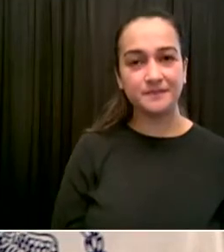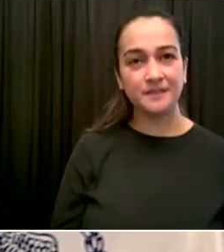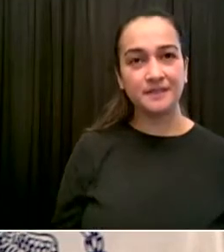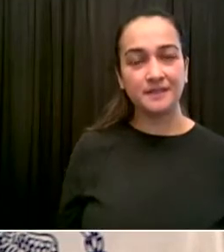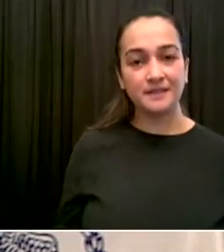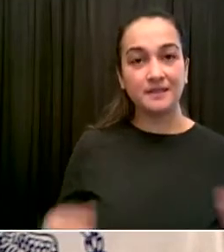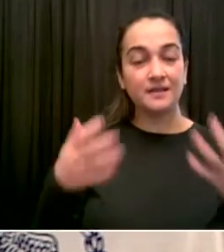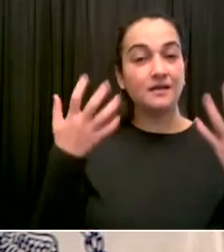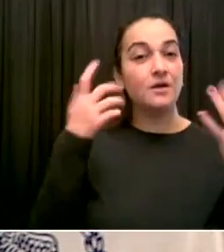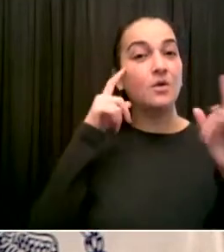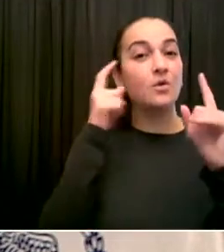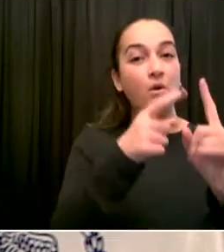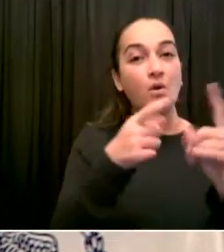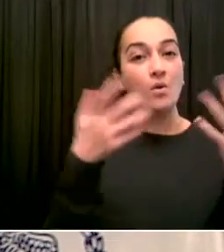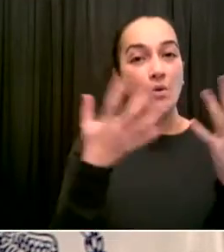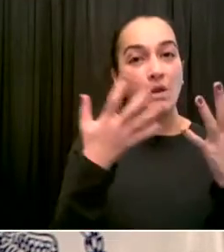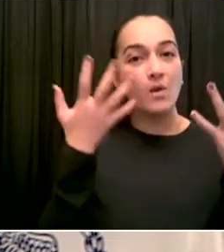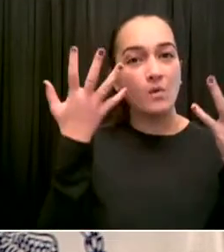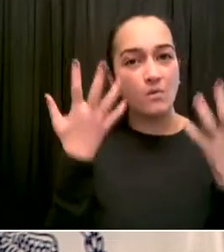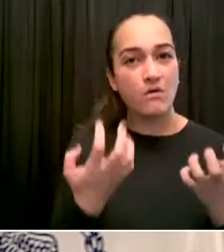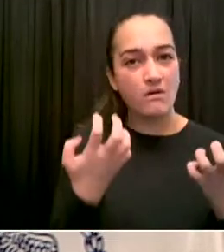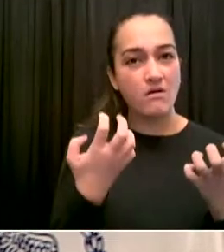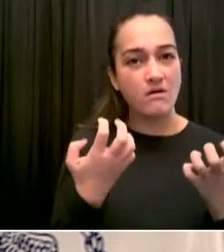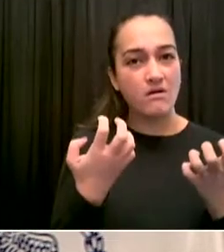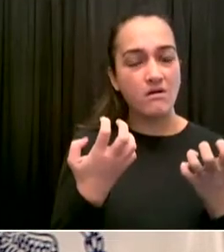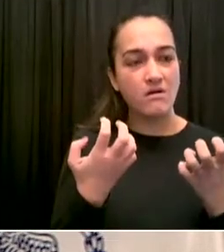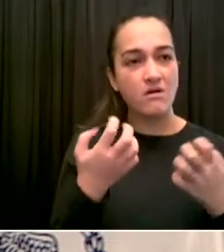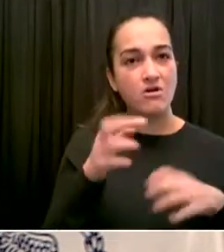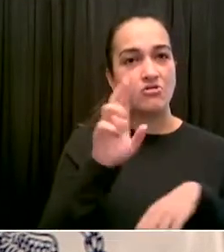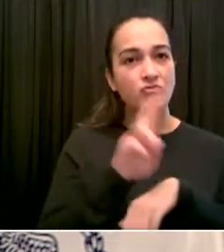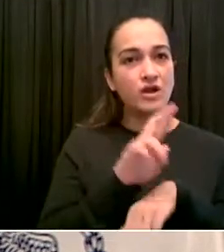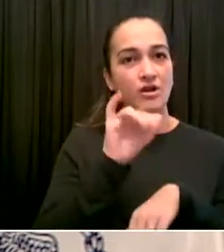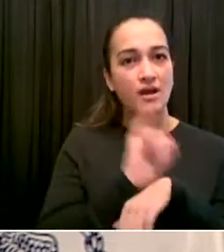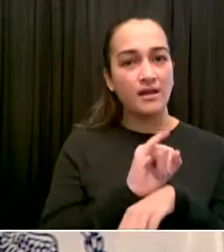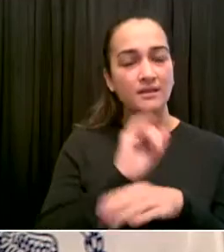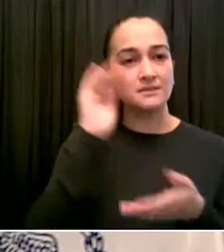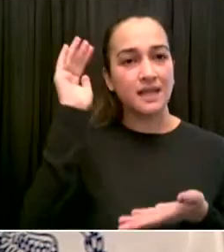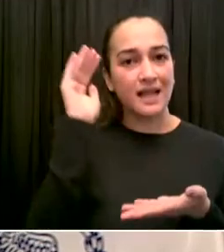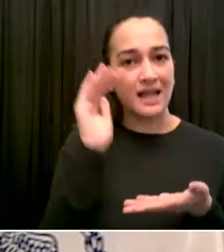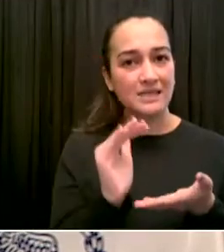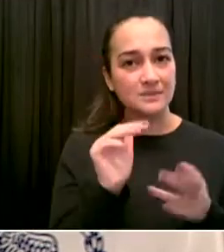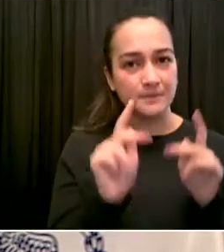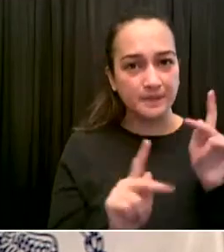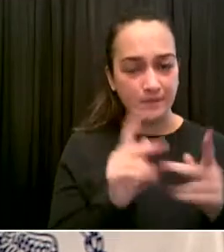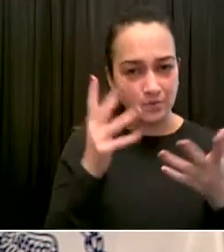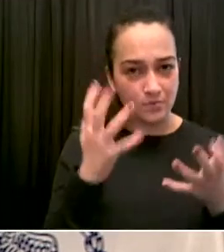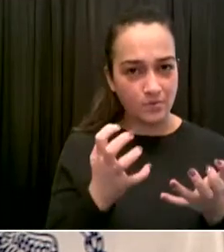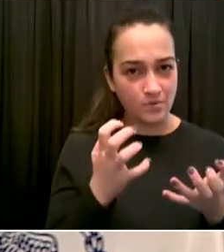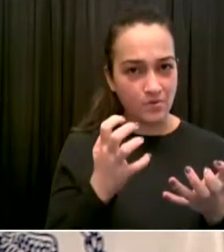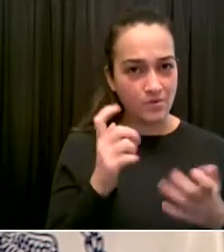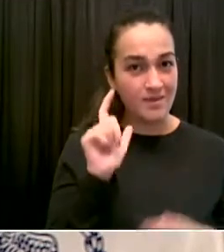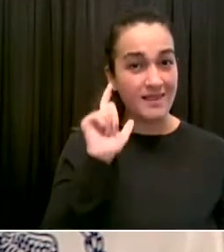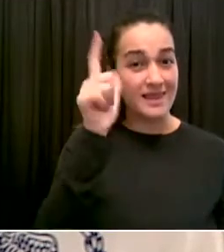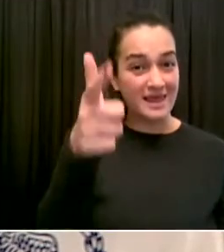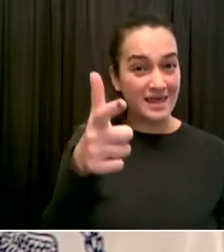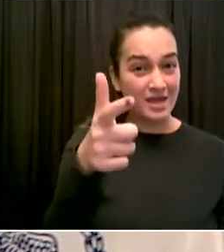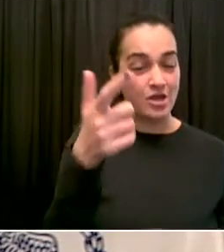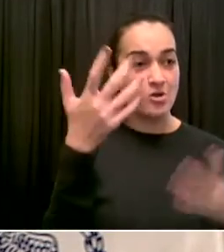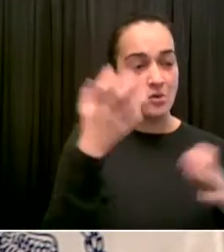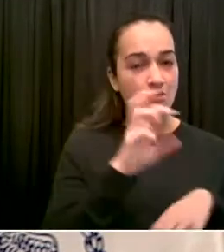SYSTEMS, WE WANTED TO AND MASS INCARCERATION.